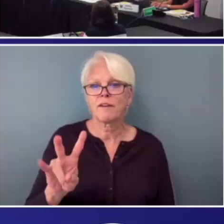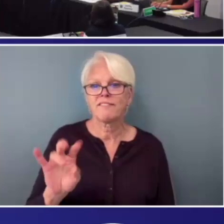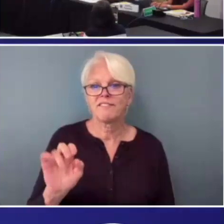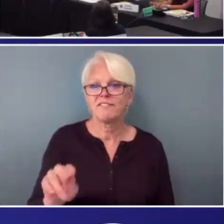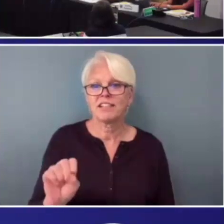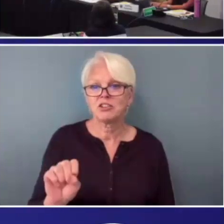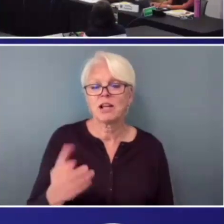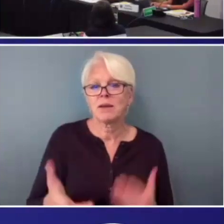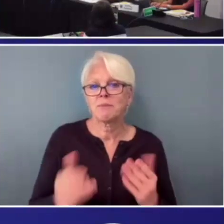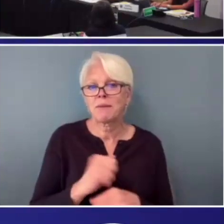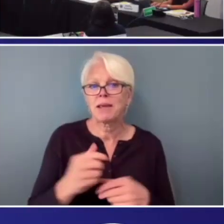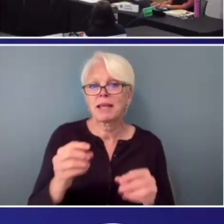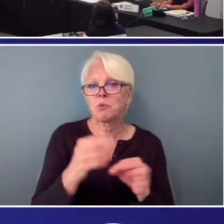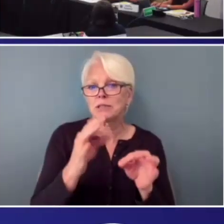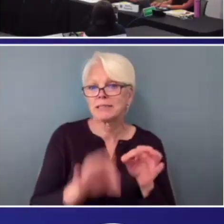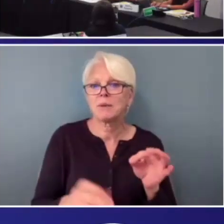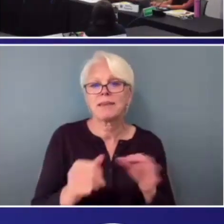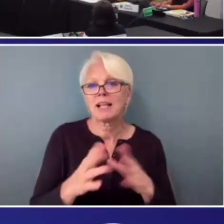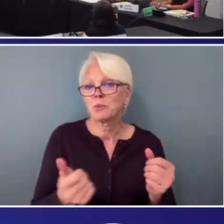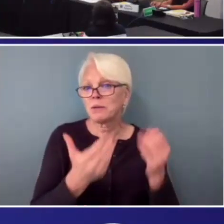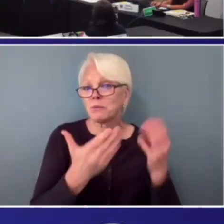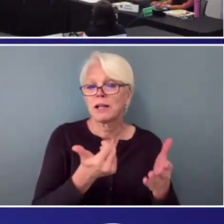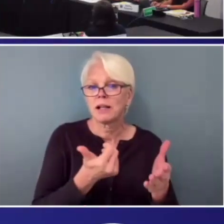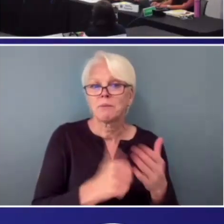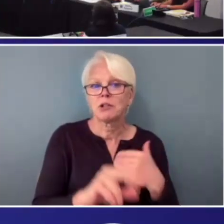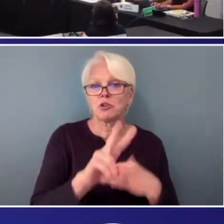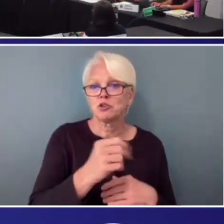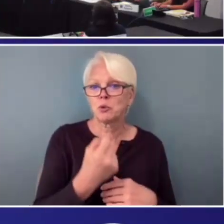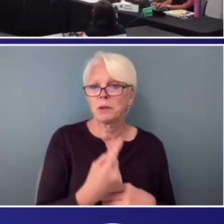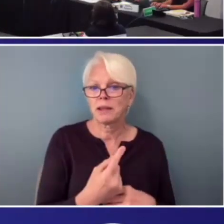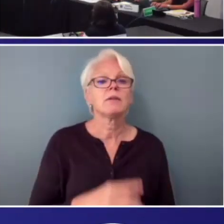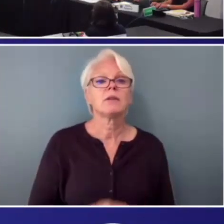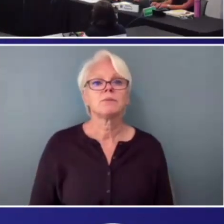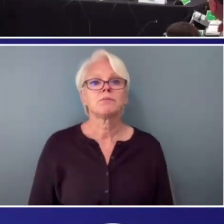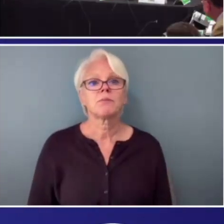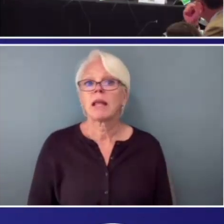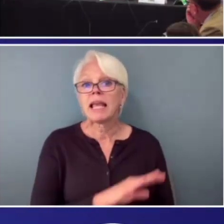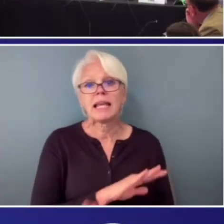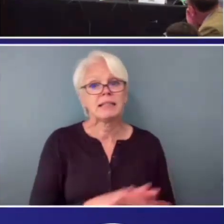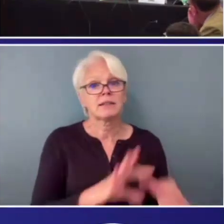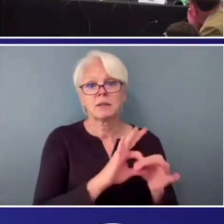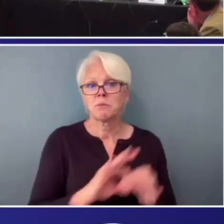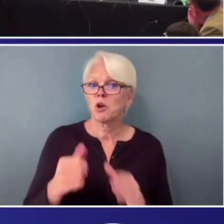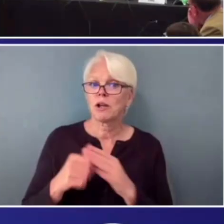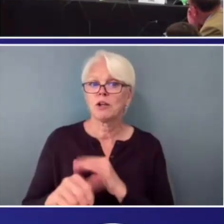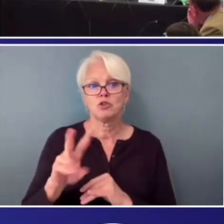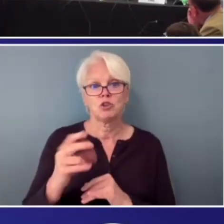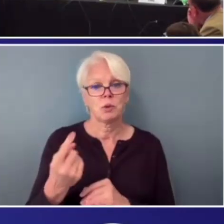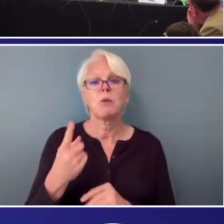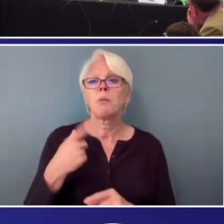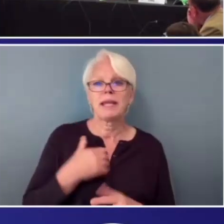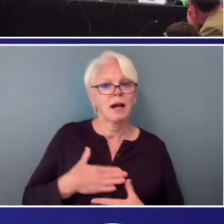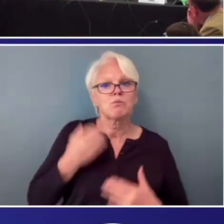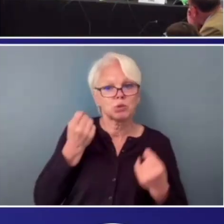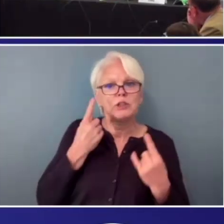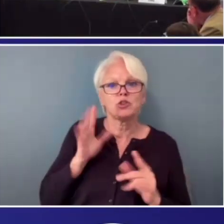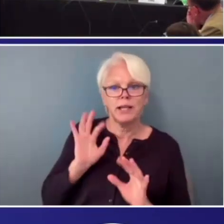And that's why I just wanted to raise it under 211. So it doesn't belong under 211. We appreciate -- we have some proposed